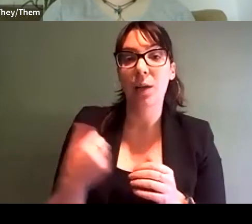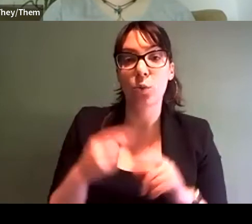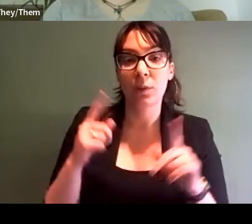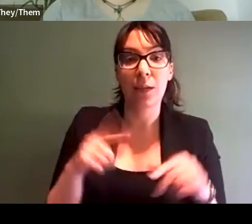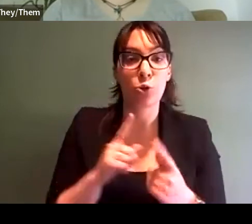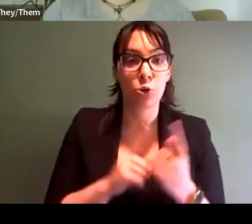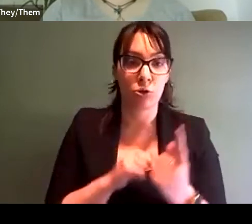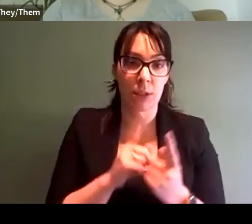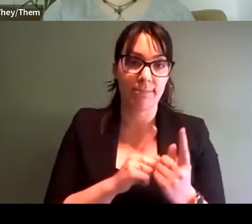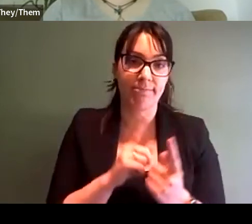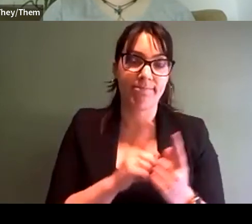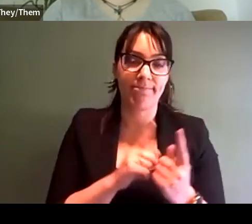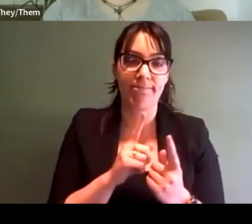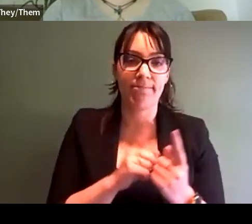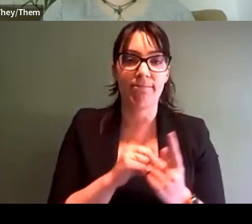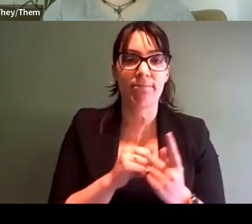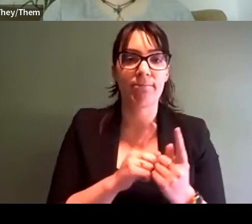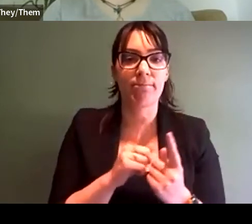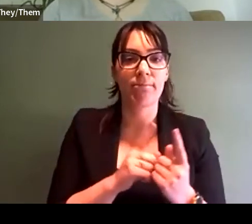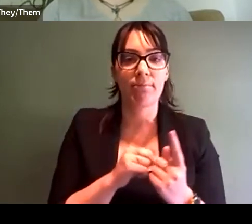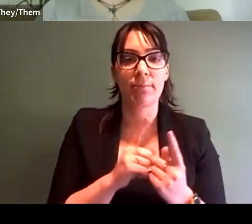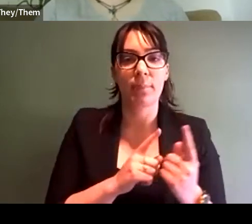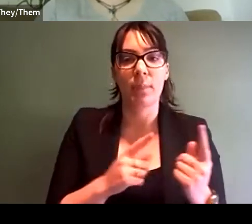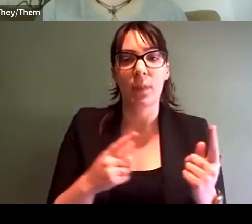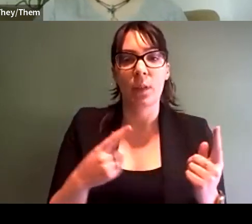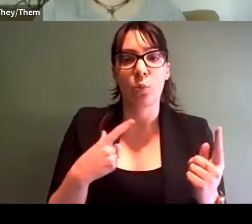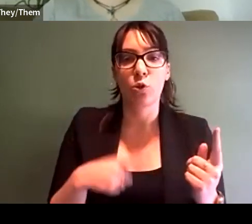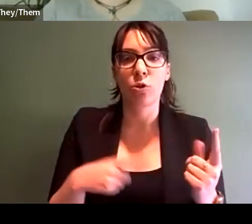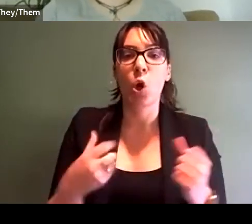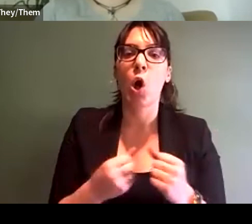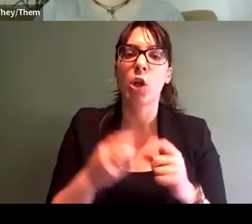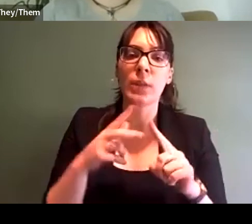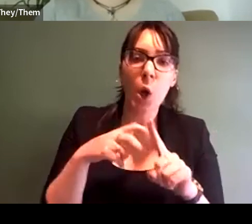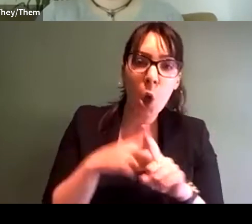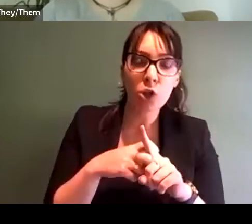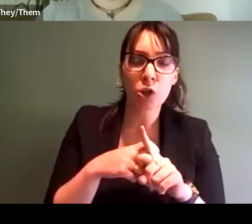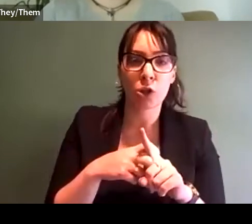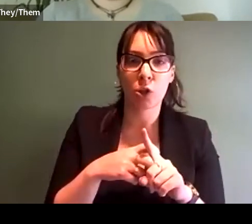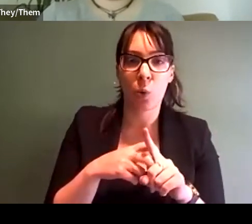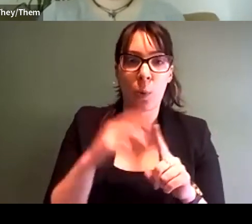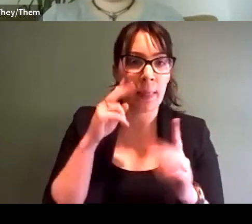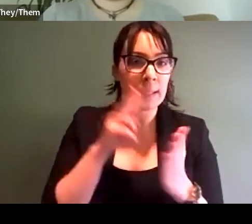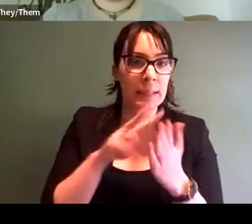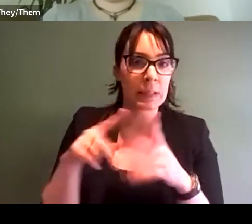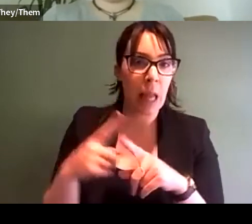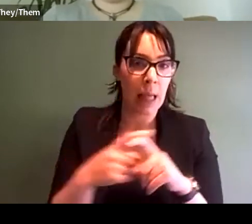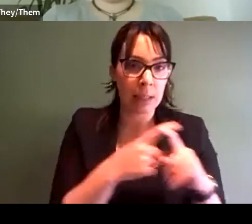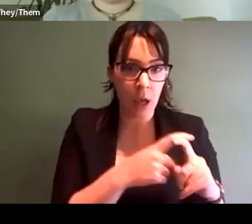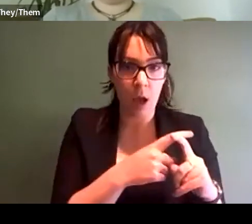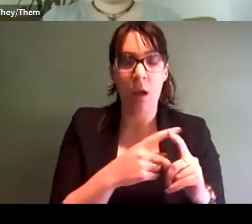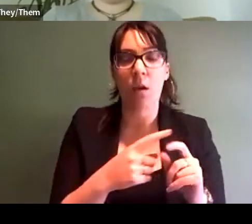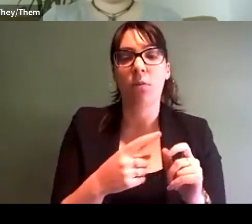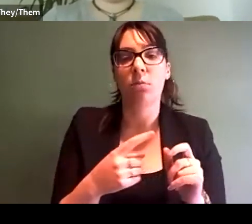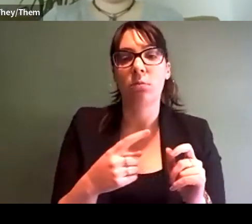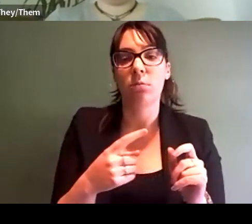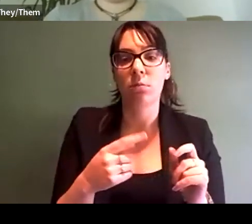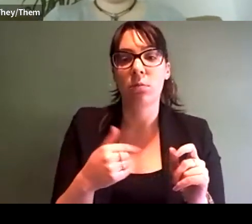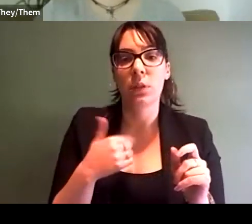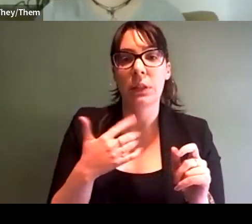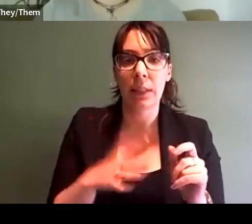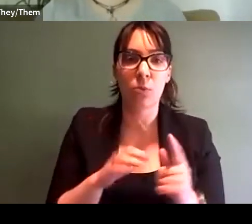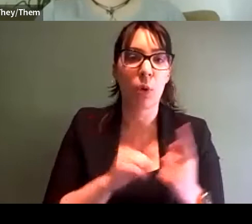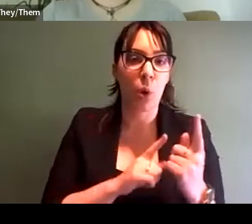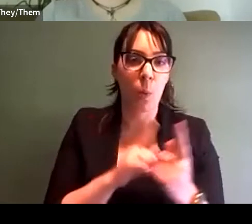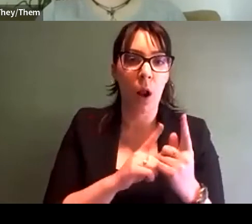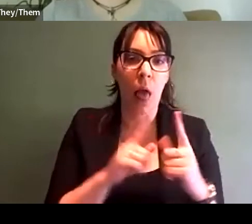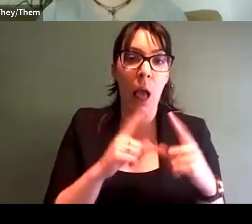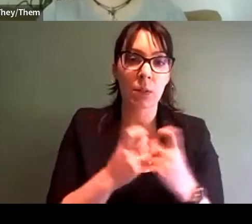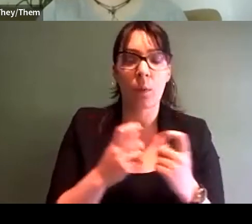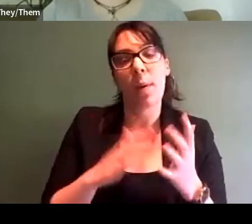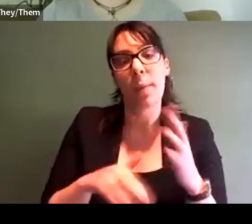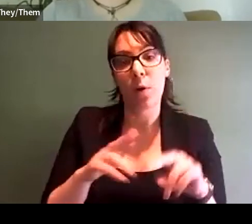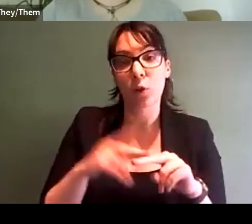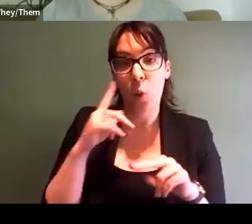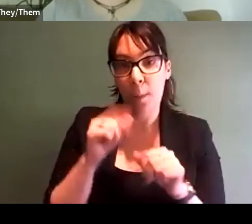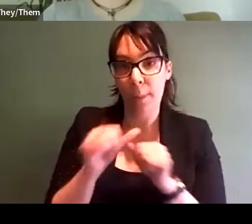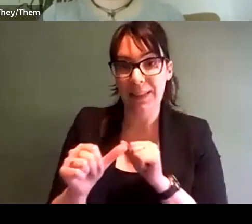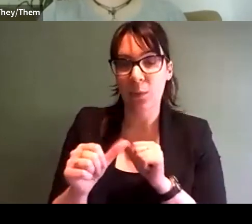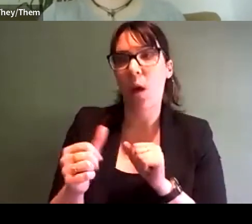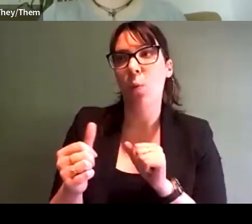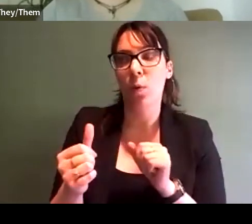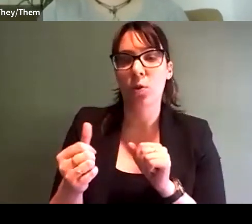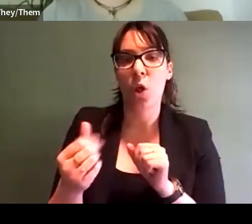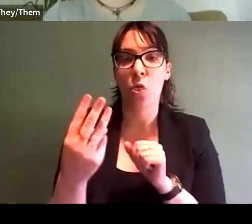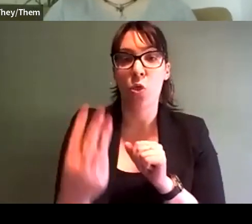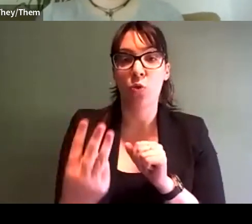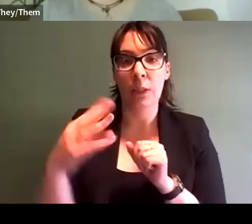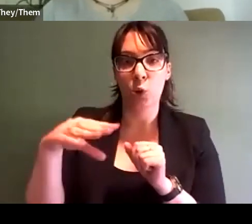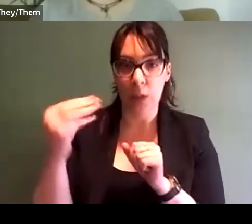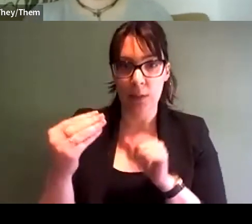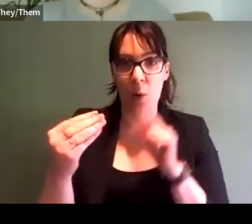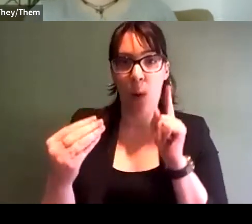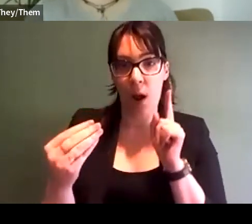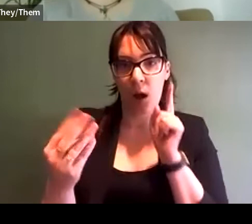I had to start tutoring, due to some issues of what are finally getting diagnosed with dyslexia and just some stuff just some catch up stuff. My parents thought it'd be better to have remedial one among glasses or, like, 321 classes just support me and